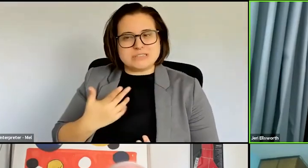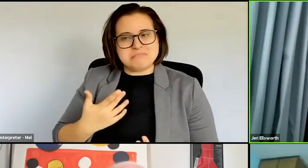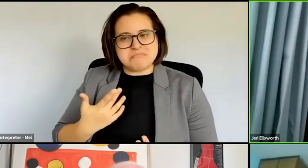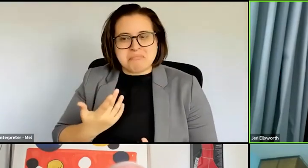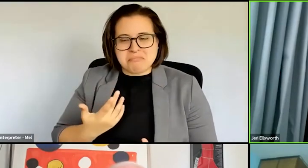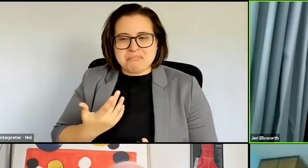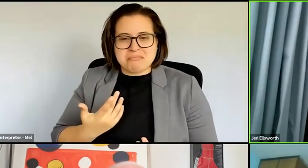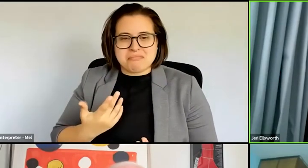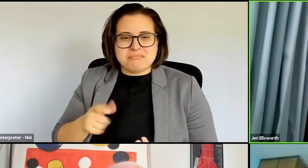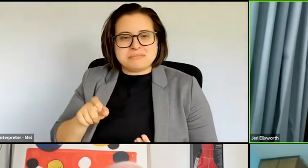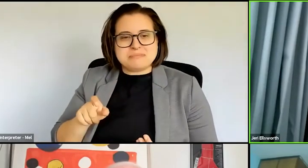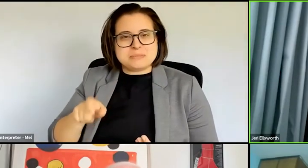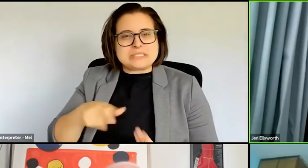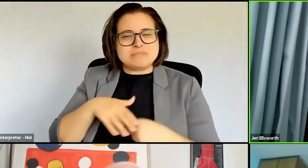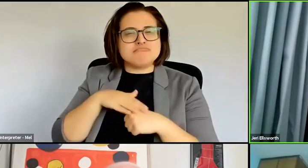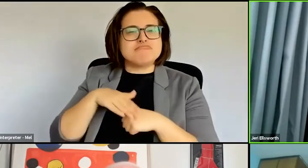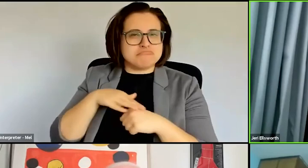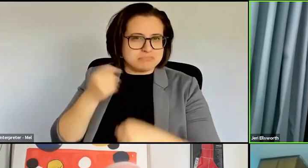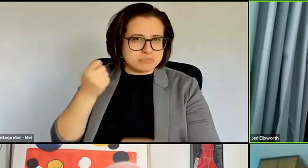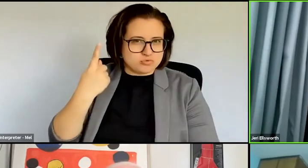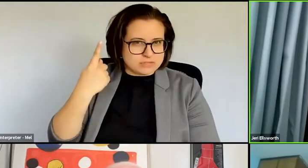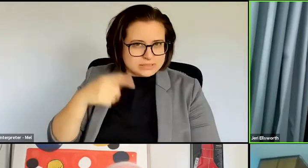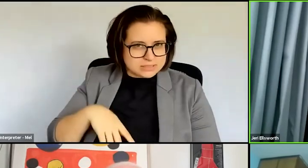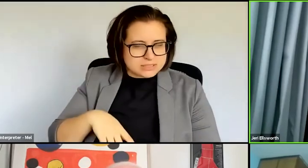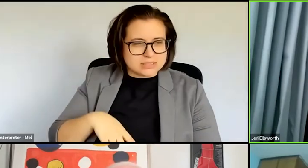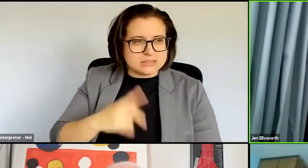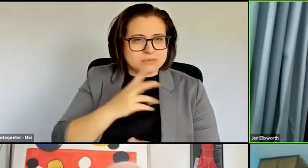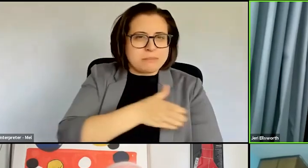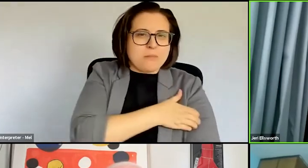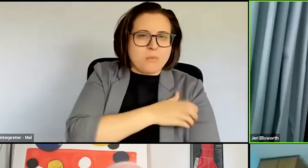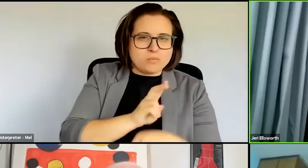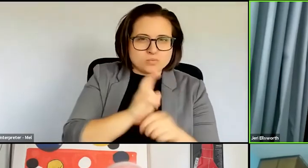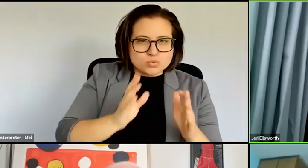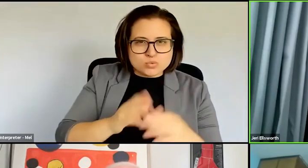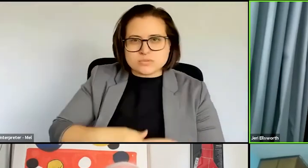to be some understanding for the power users, for the people optimizing the systems, but for